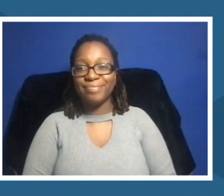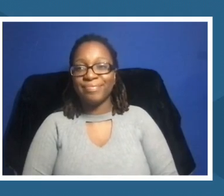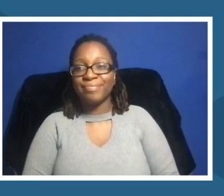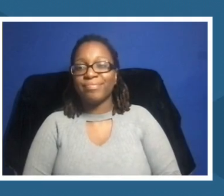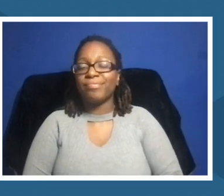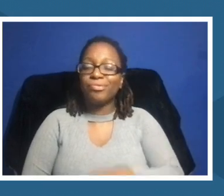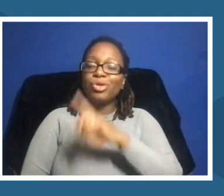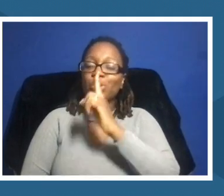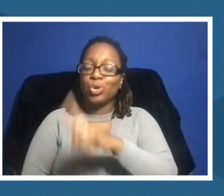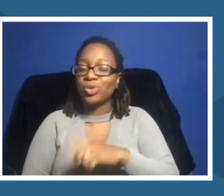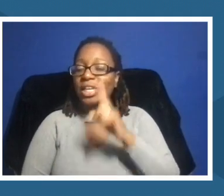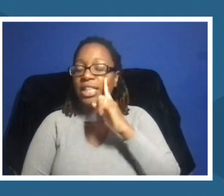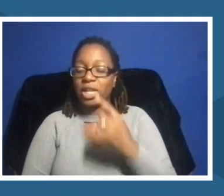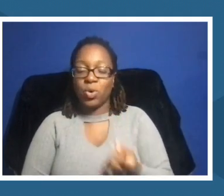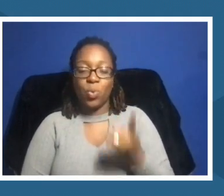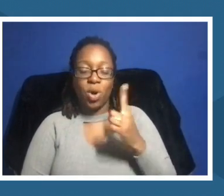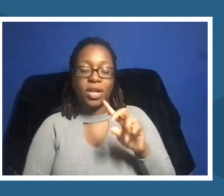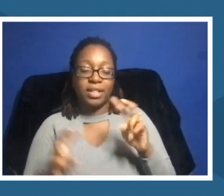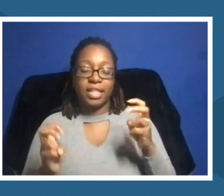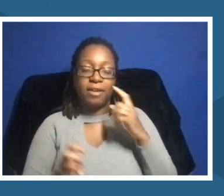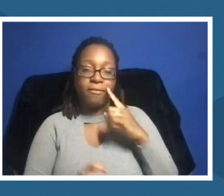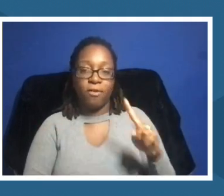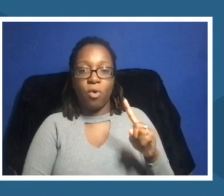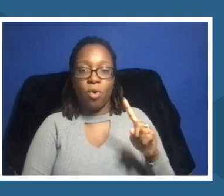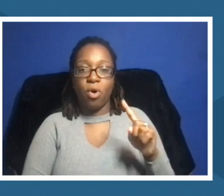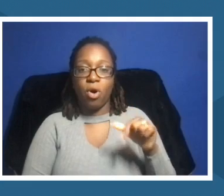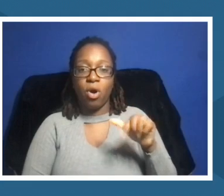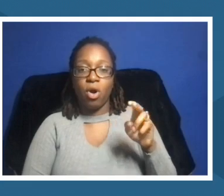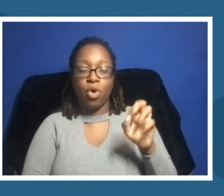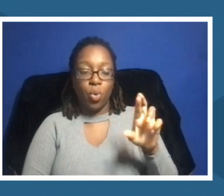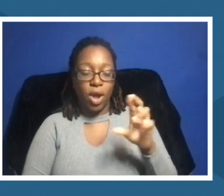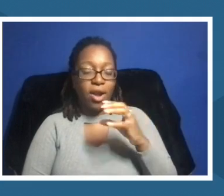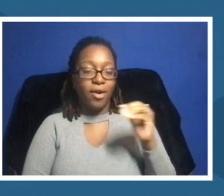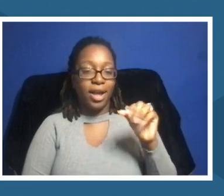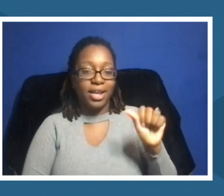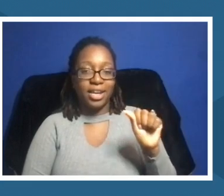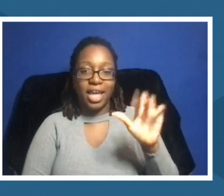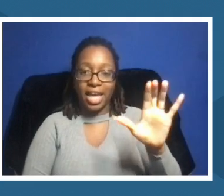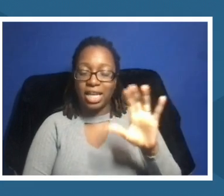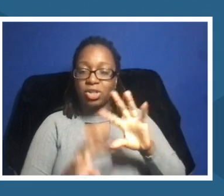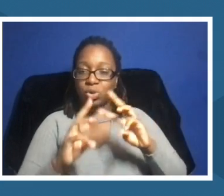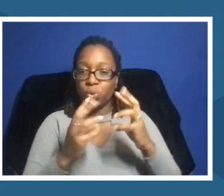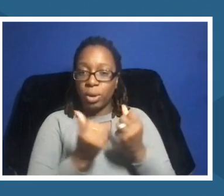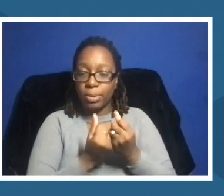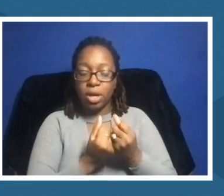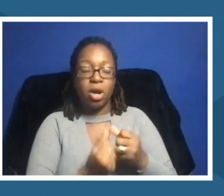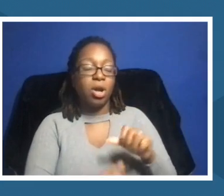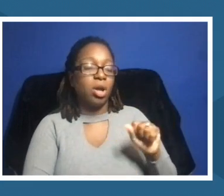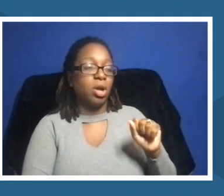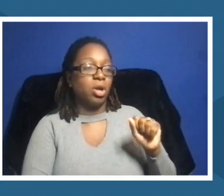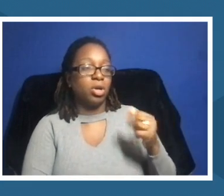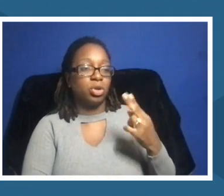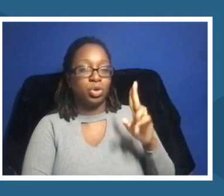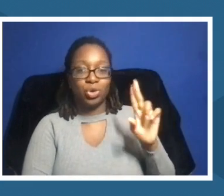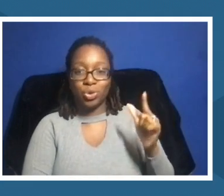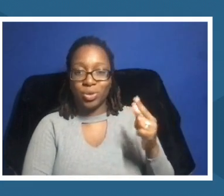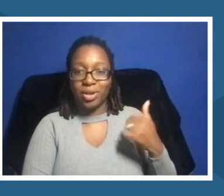queer and an asian webinar that suk and i also did uh was you know to your point